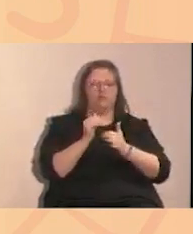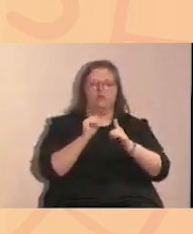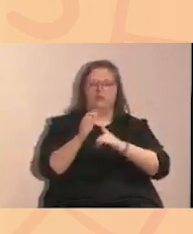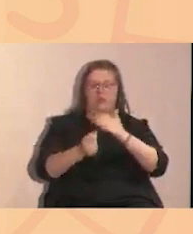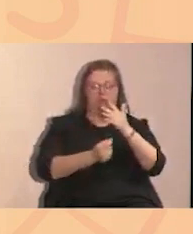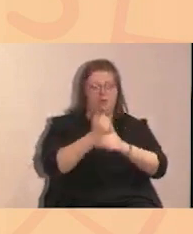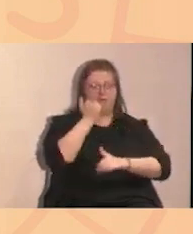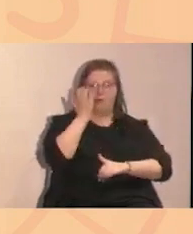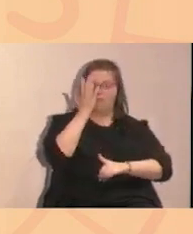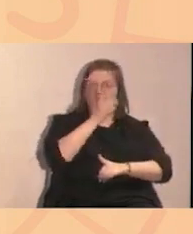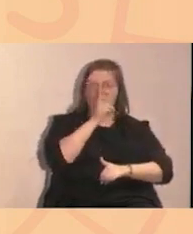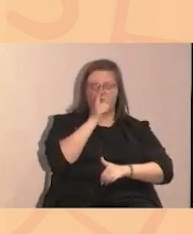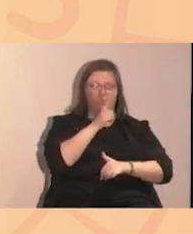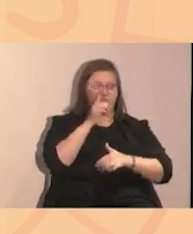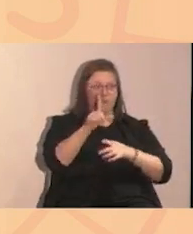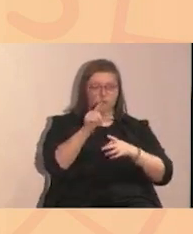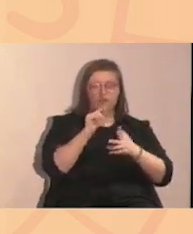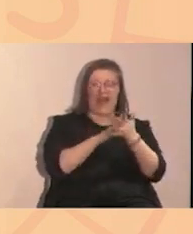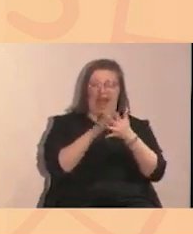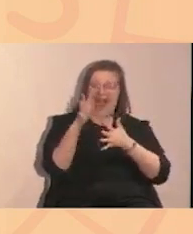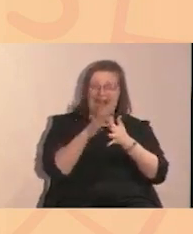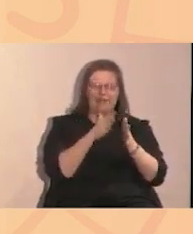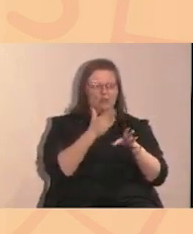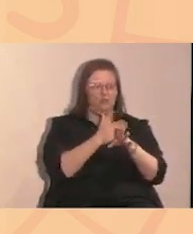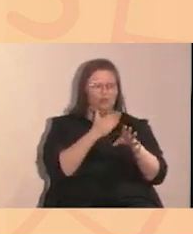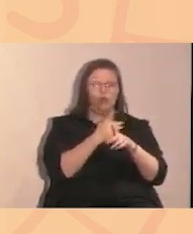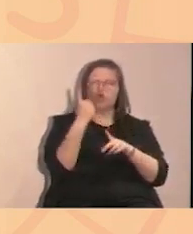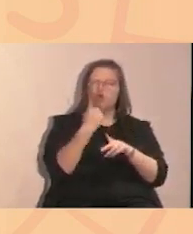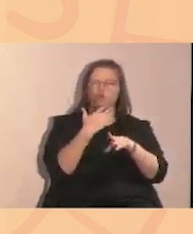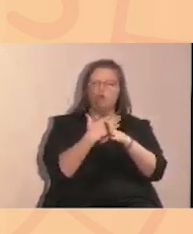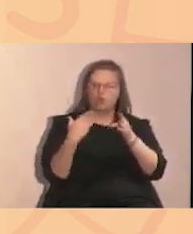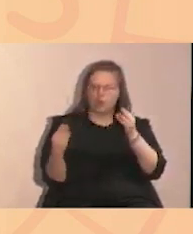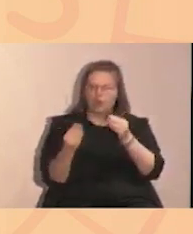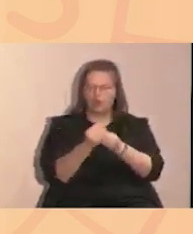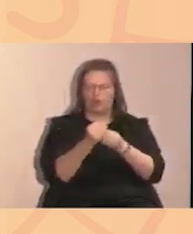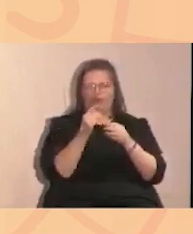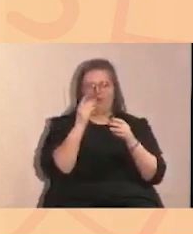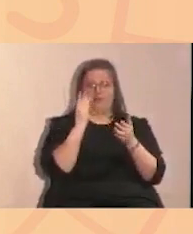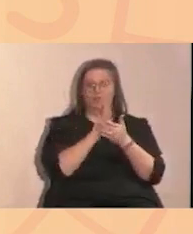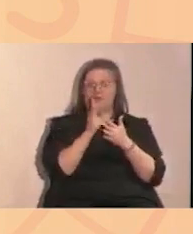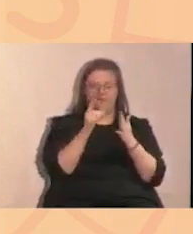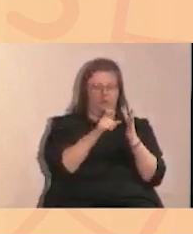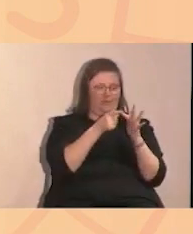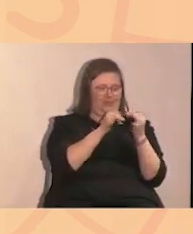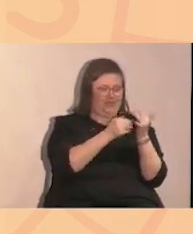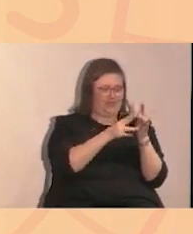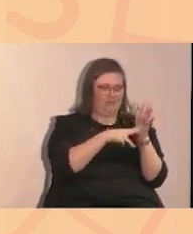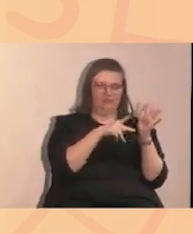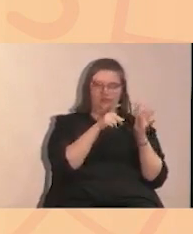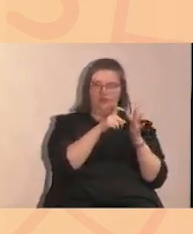you know, to choose how their work is used and to choose who they work with. And this was very much from Desmond who came to the Art Centre, was like, want to make rugs.